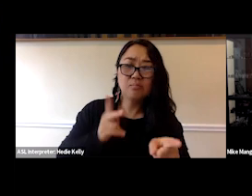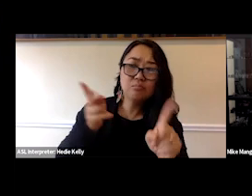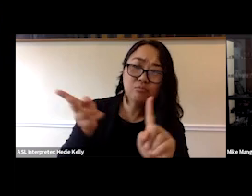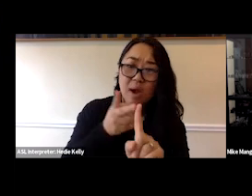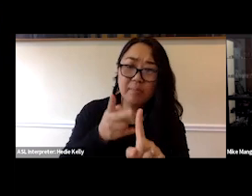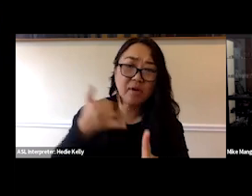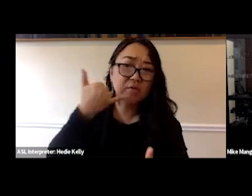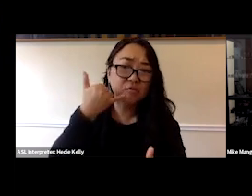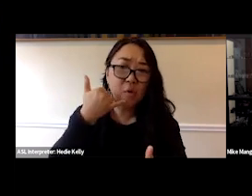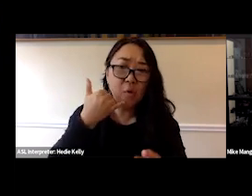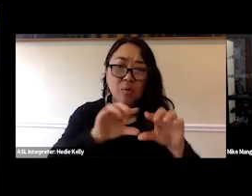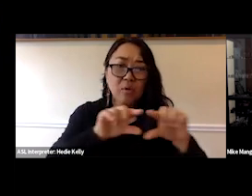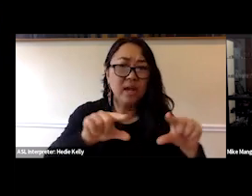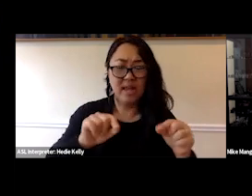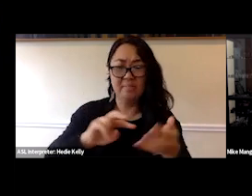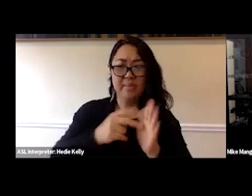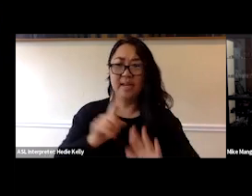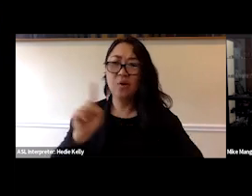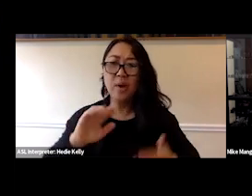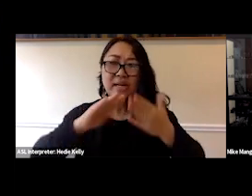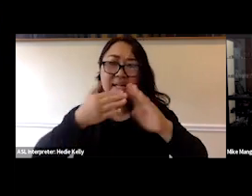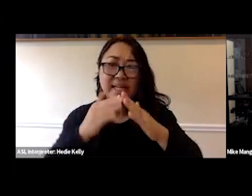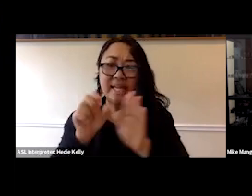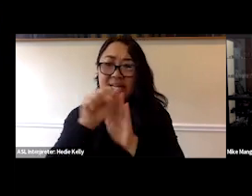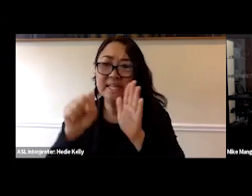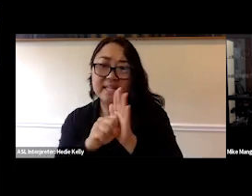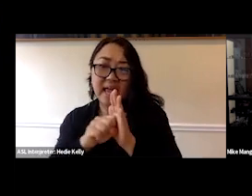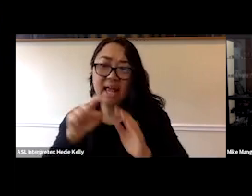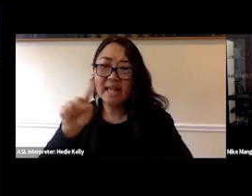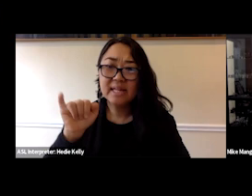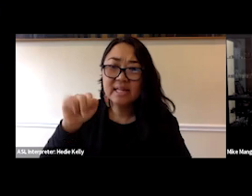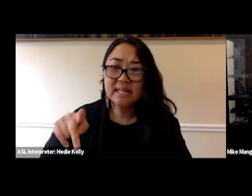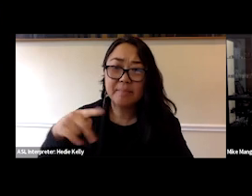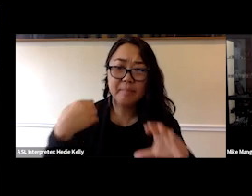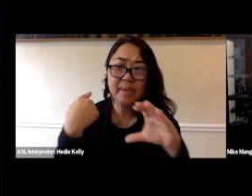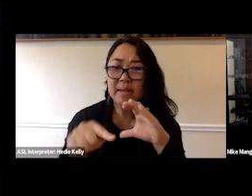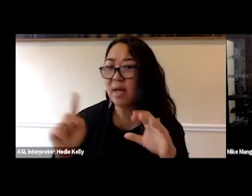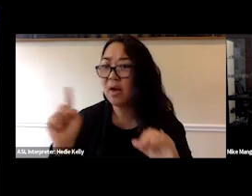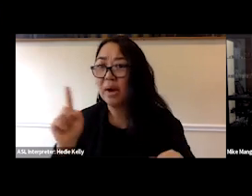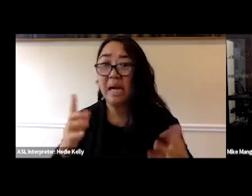Skipped over city, state, zip code, email address. Sorry. Well, that's unusual.